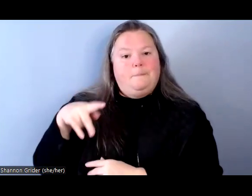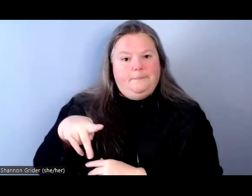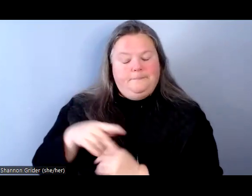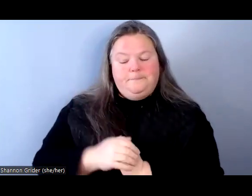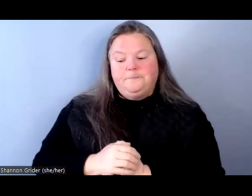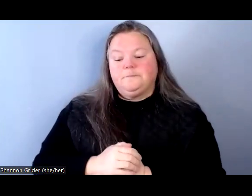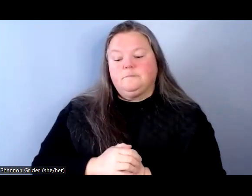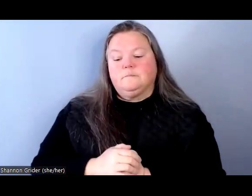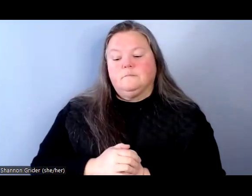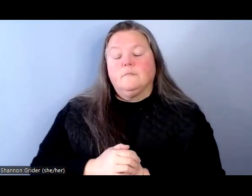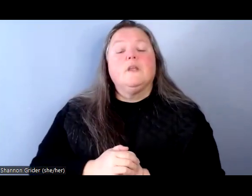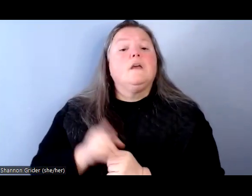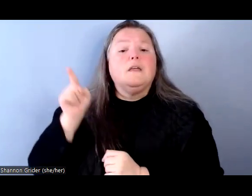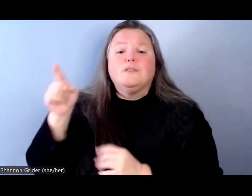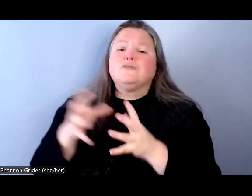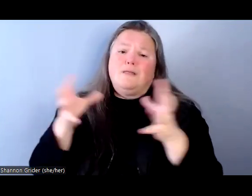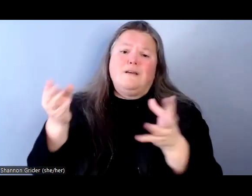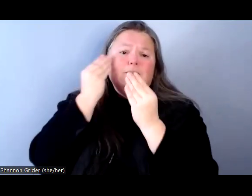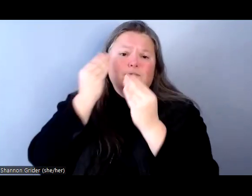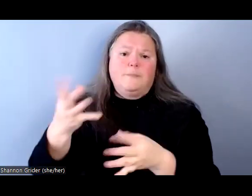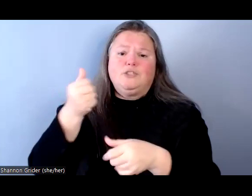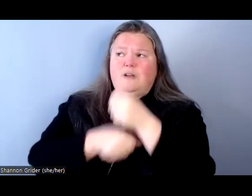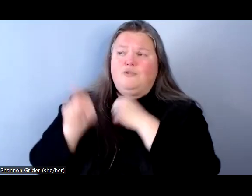tab on your account. Please remember that there is useful information under the